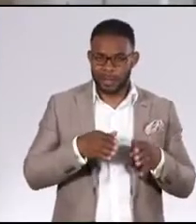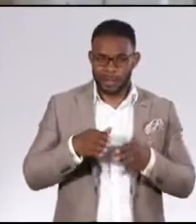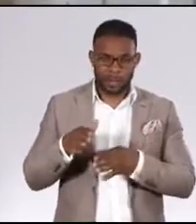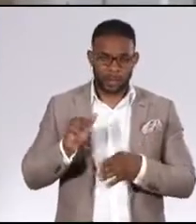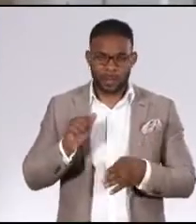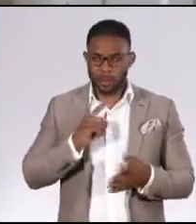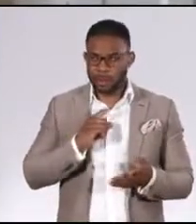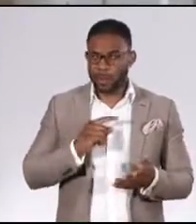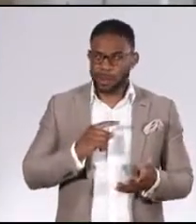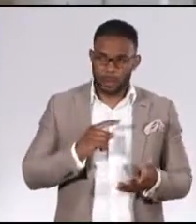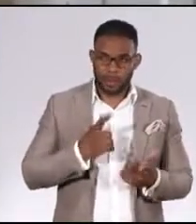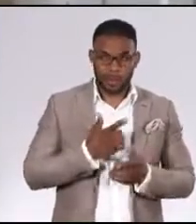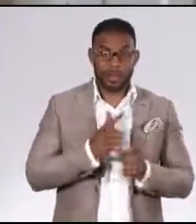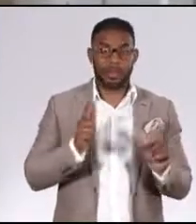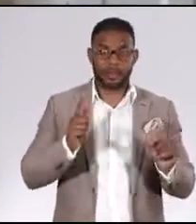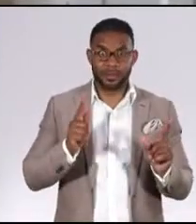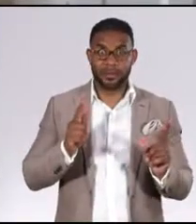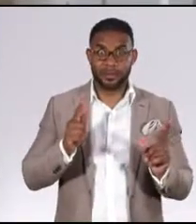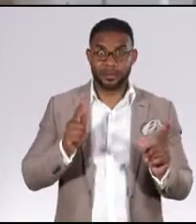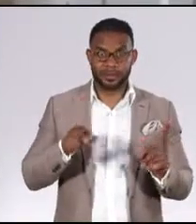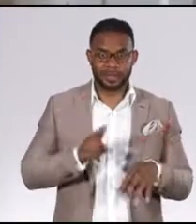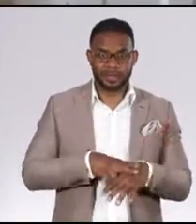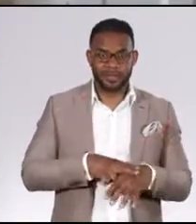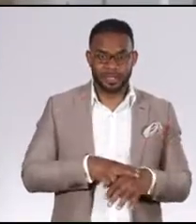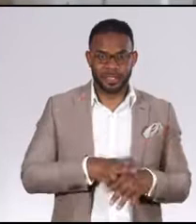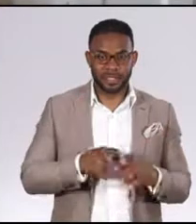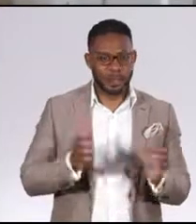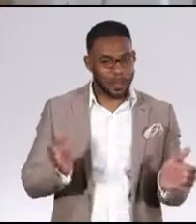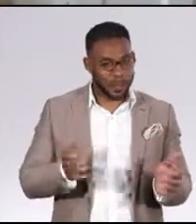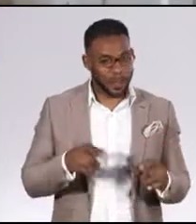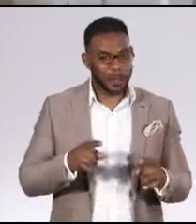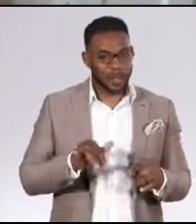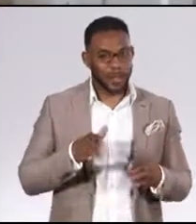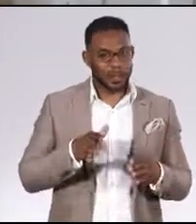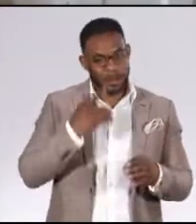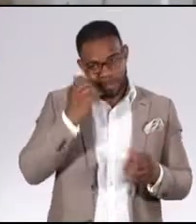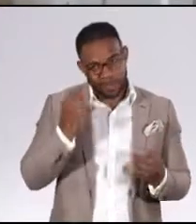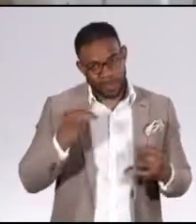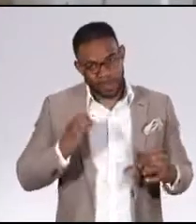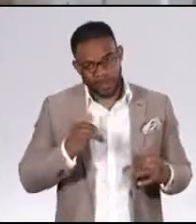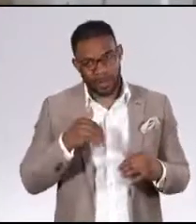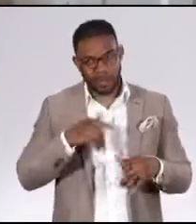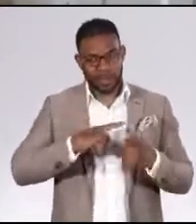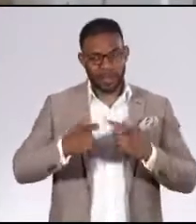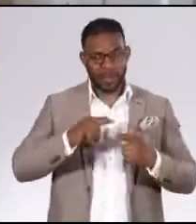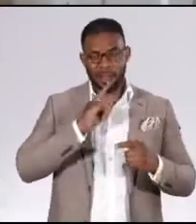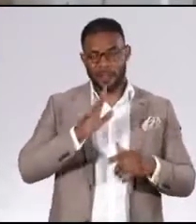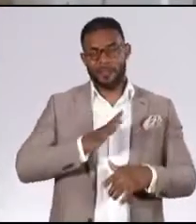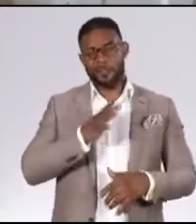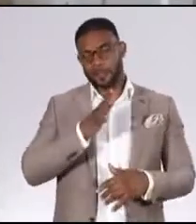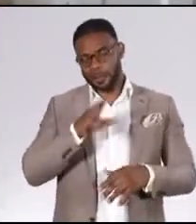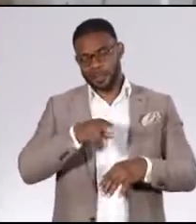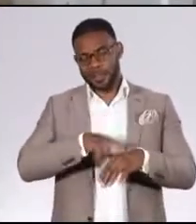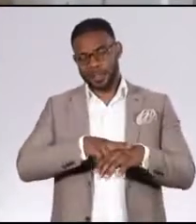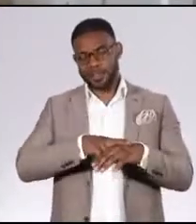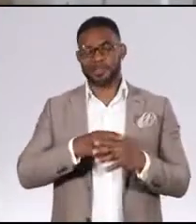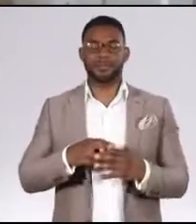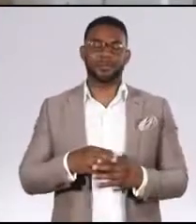uh liberated people uh to encourage you in that way, because many of our interactions are formal in nature. uh But please know that